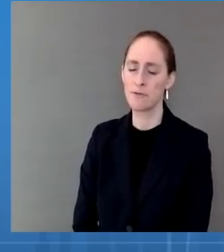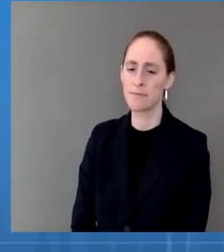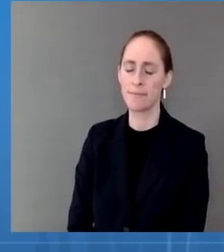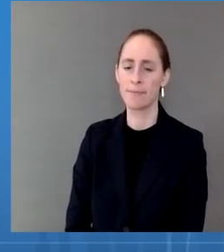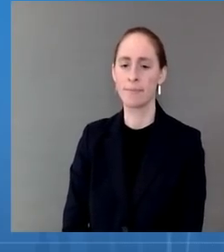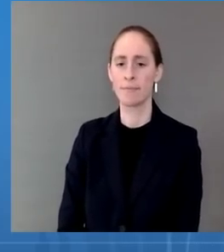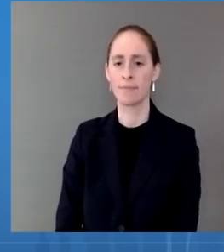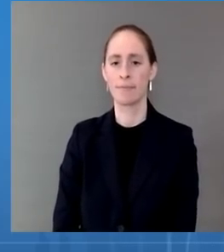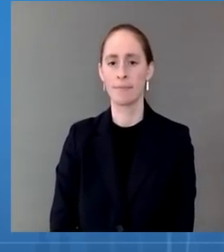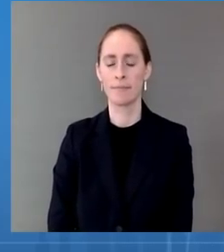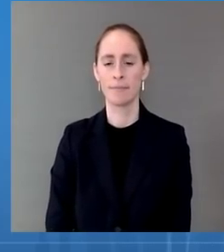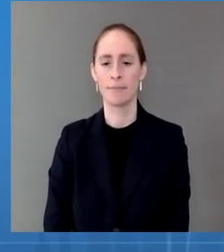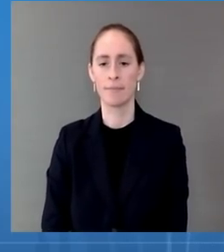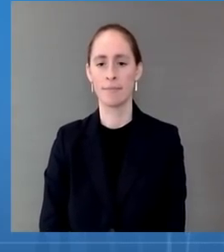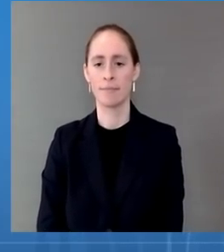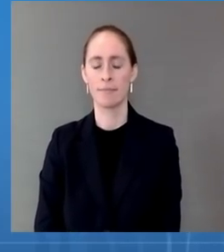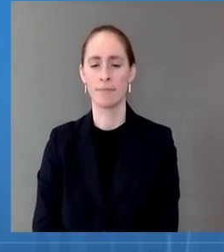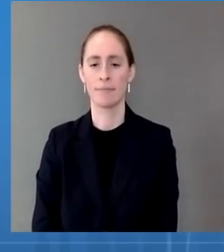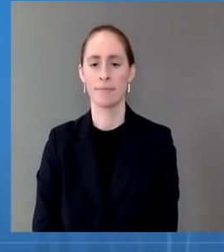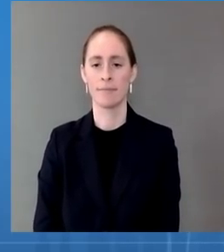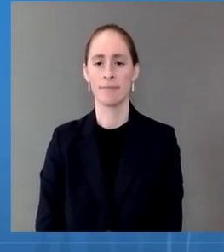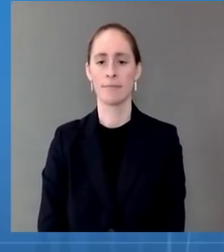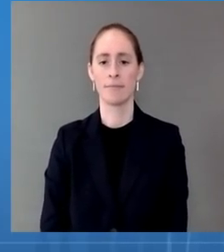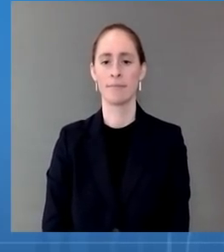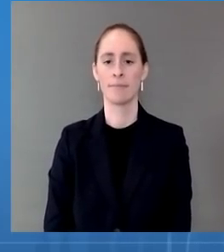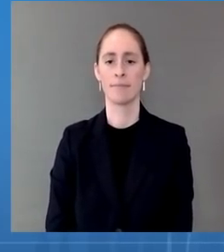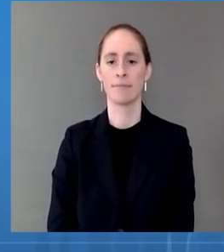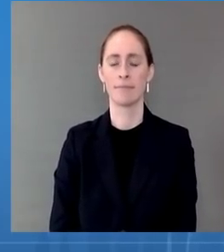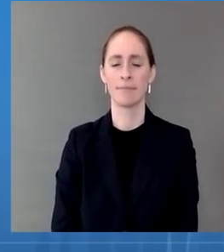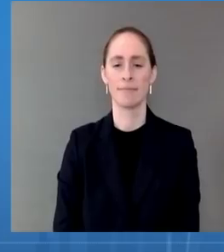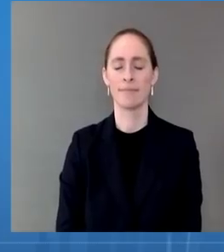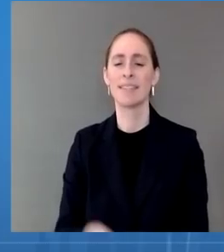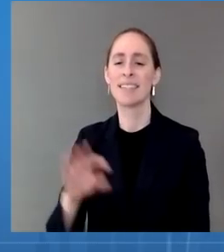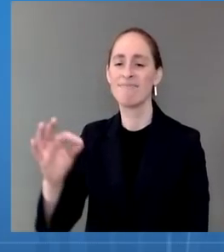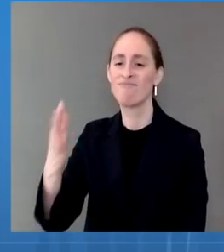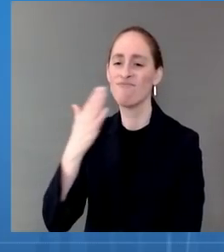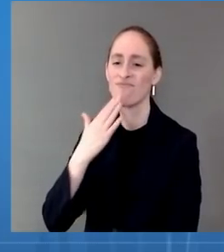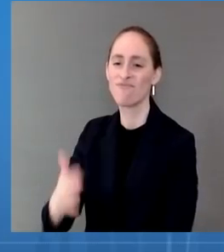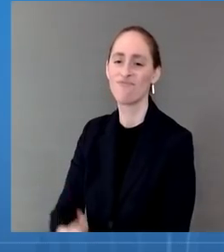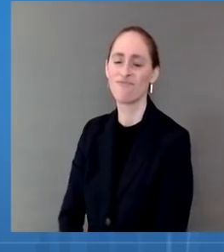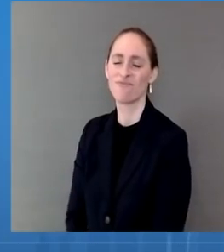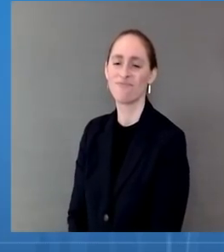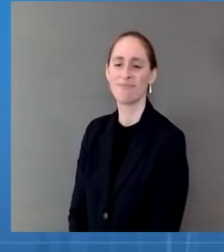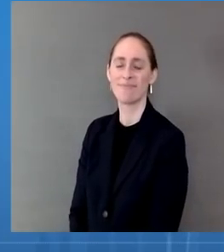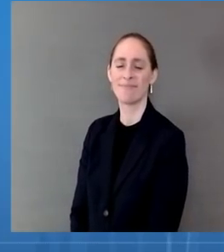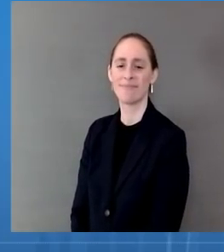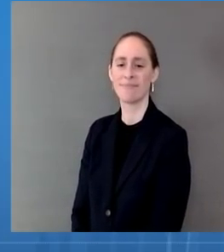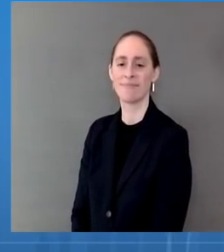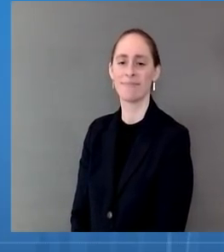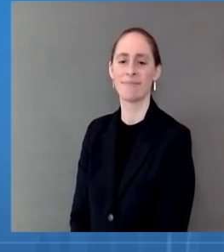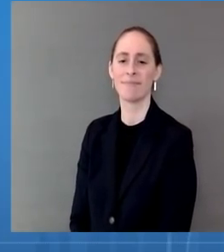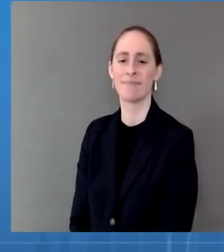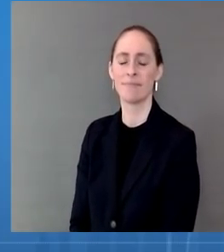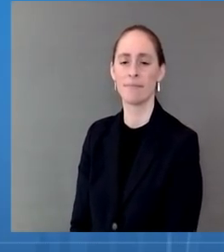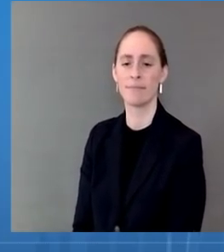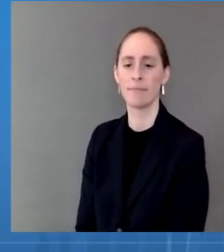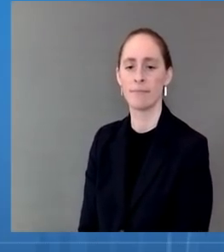The Press: Hey, thanks for taking my question, there are some new data from CDC today just laying out a little bit more of the timeline